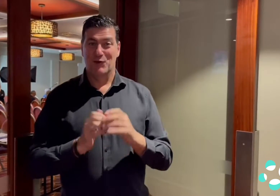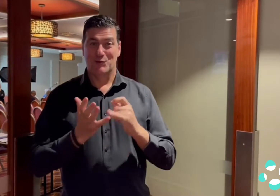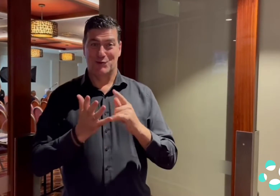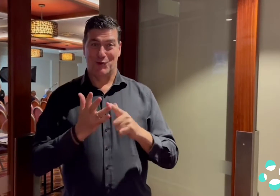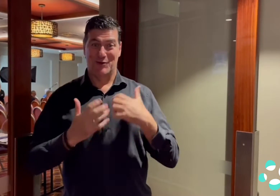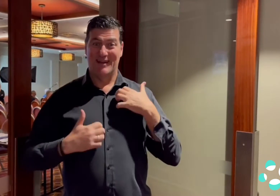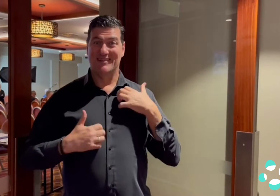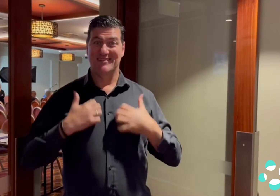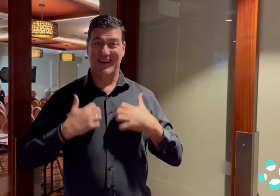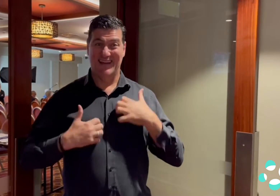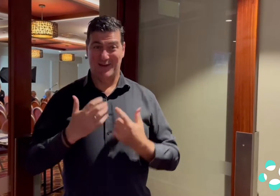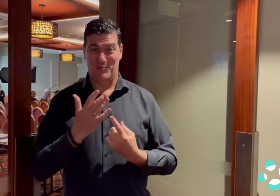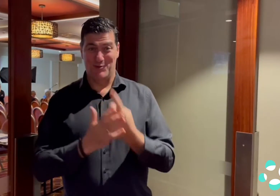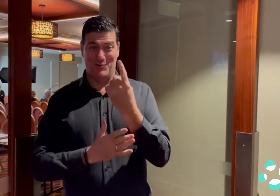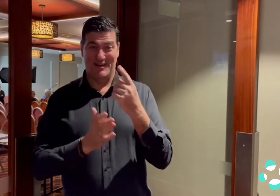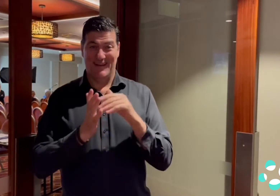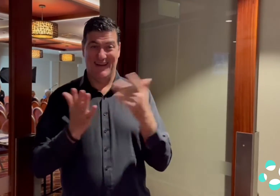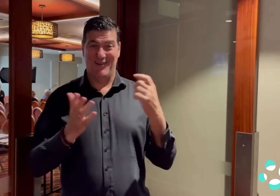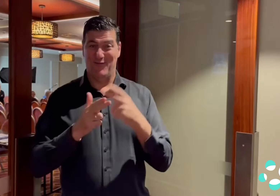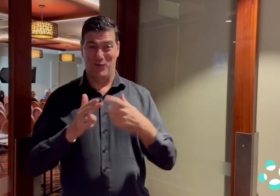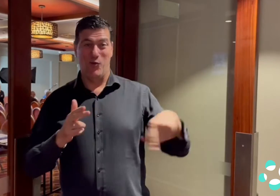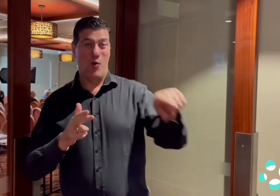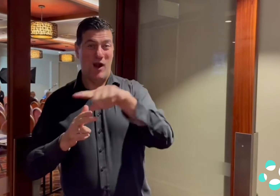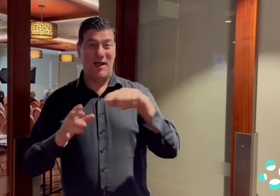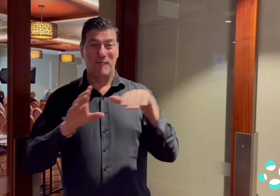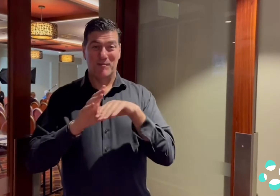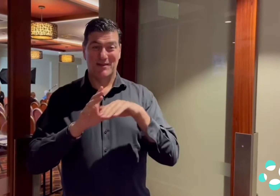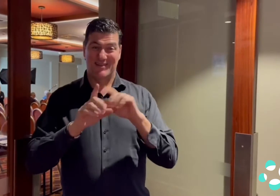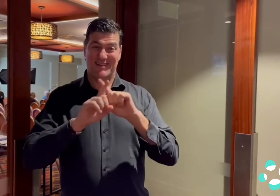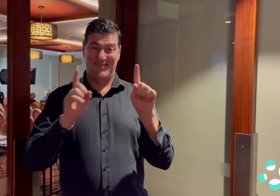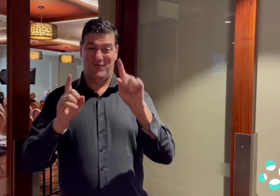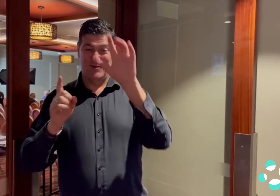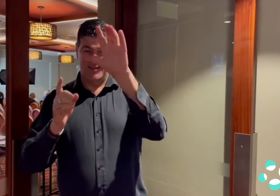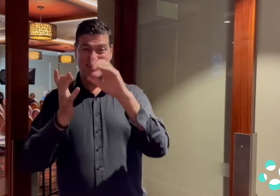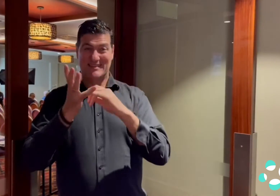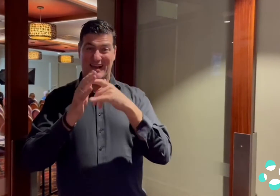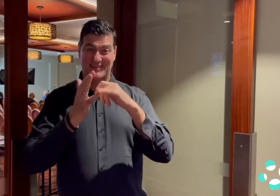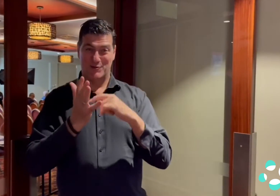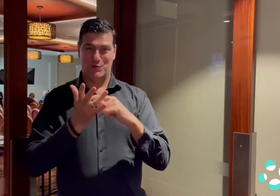Very exciting opportunity for all our members across states